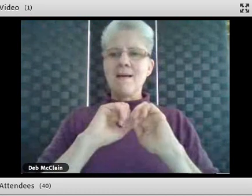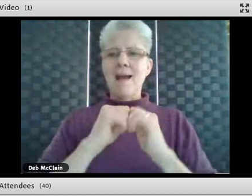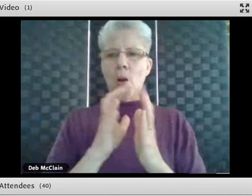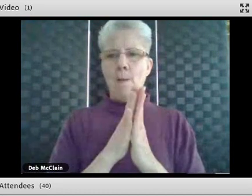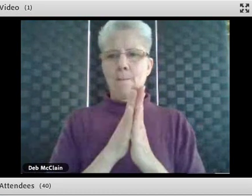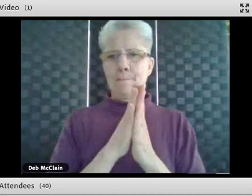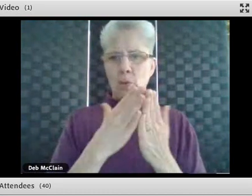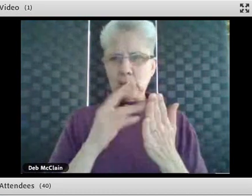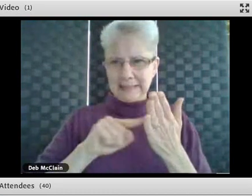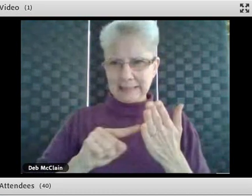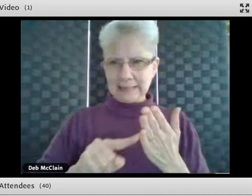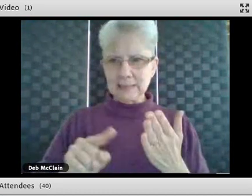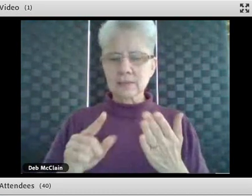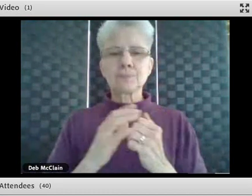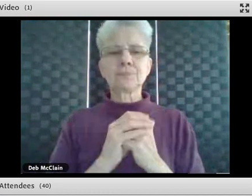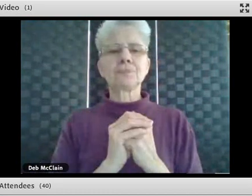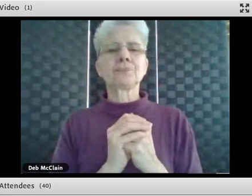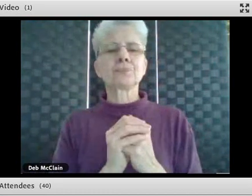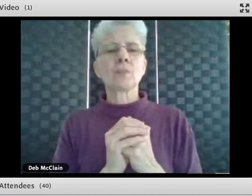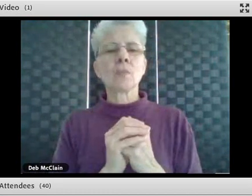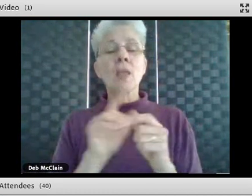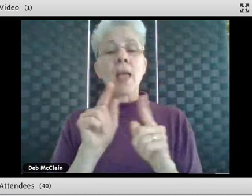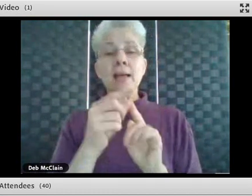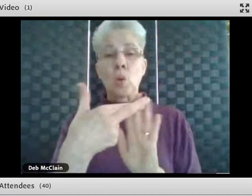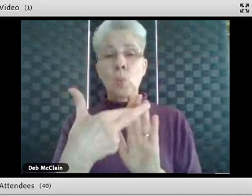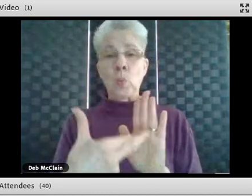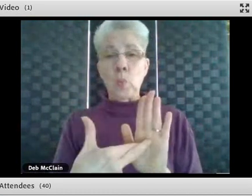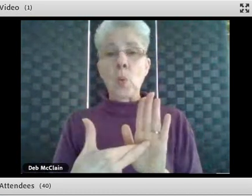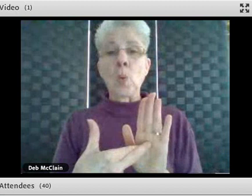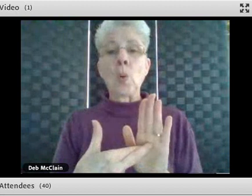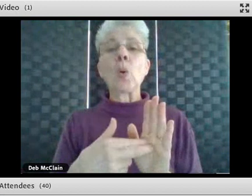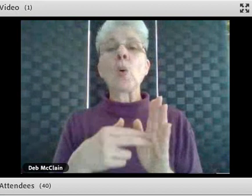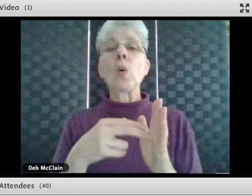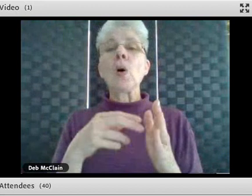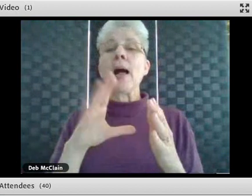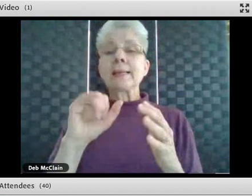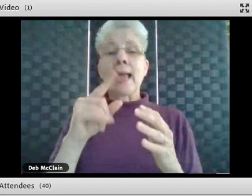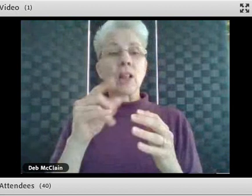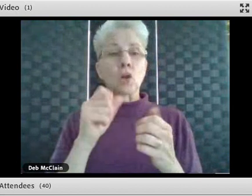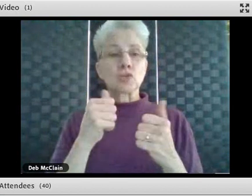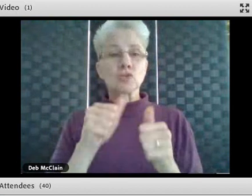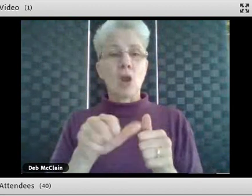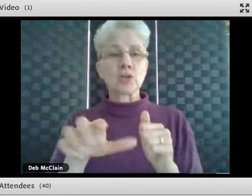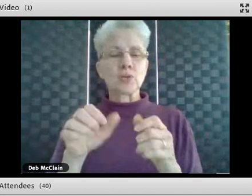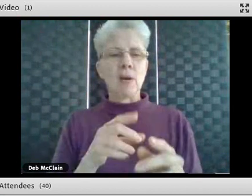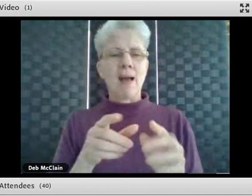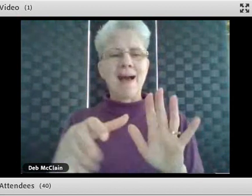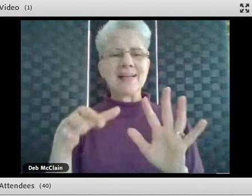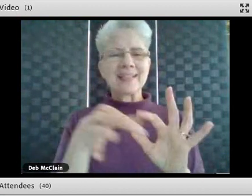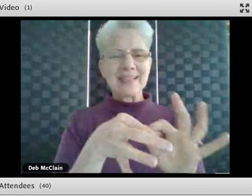So, it says here, "As a rule, catalogers try to assign only as many headings to a work as are necessary